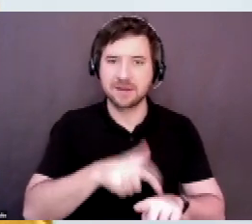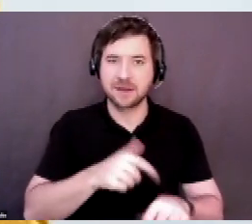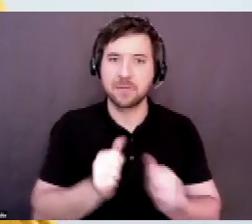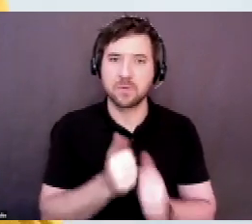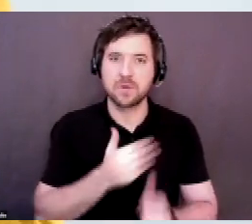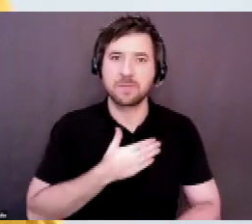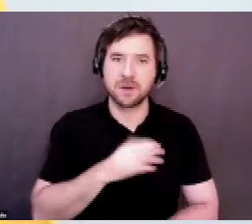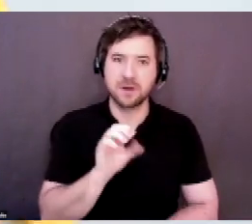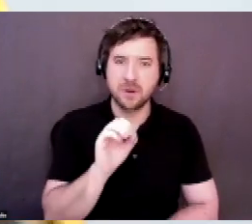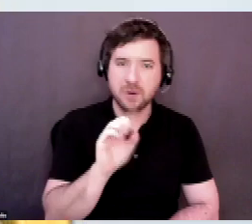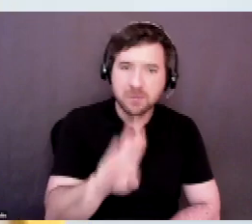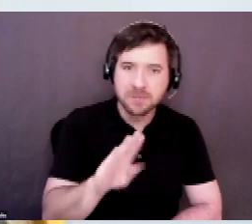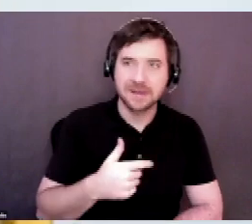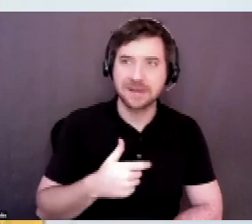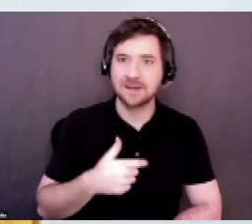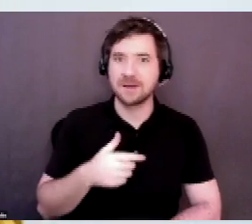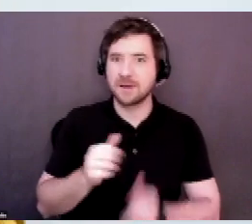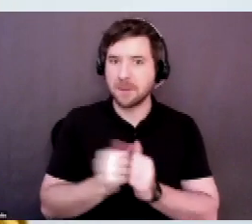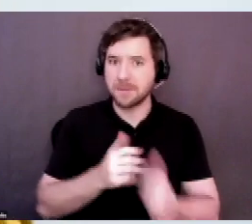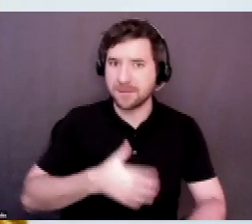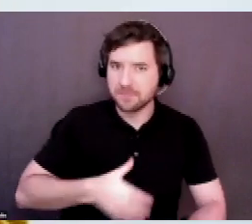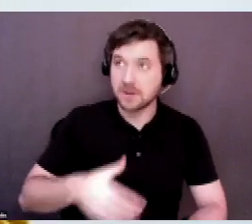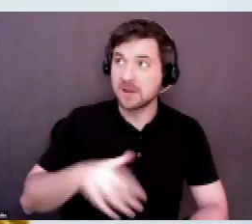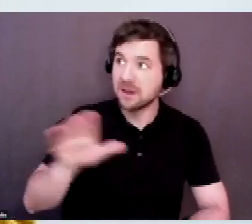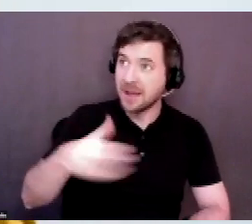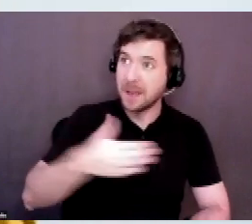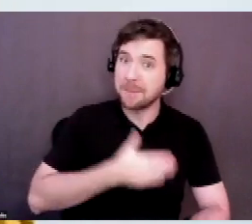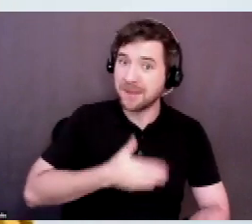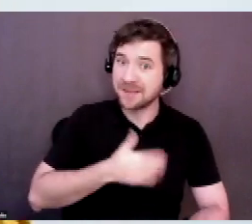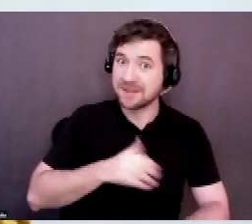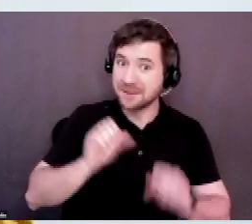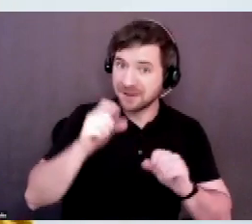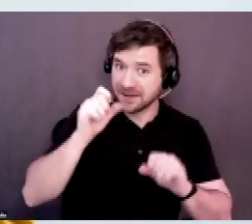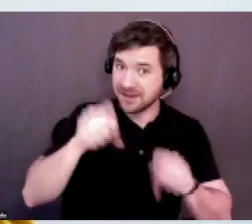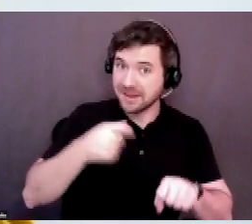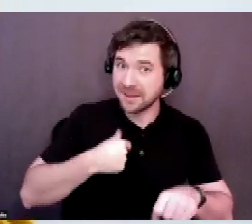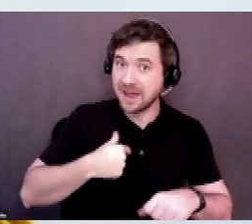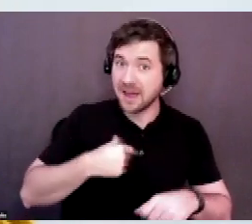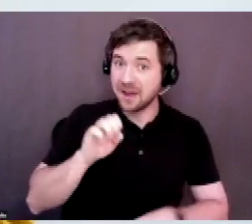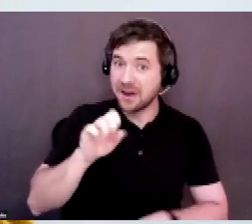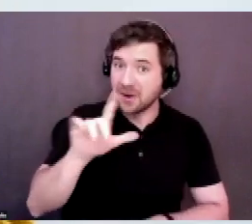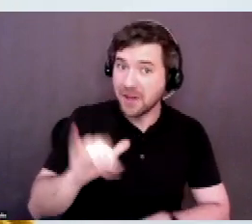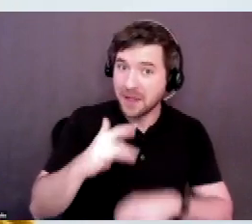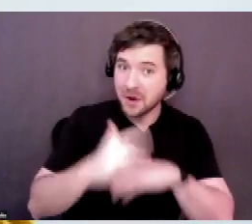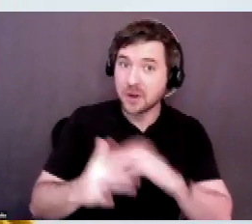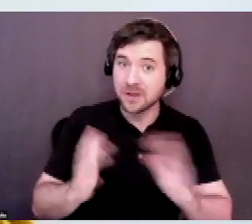can I go early Because this was really it wasn't that it was difficult